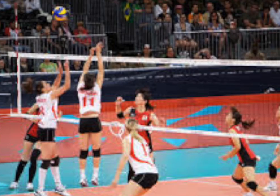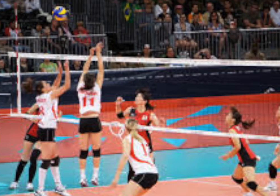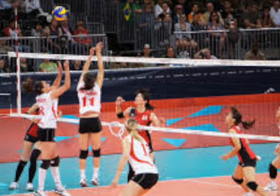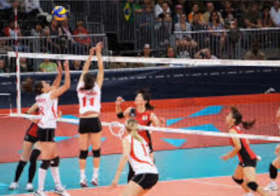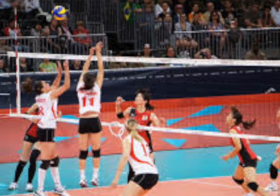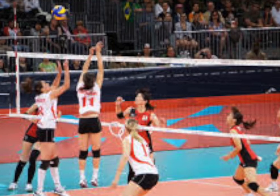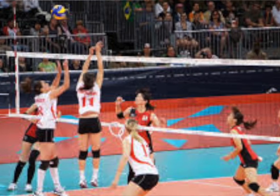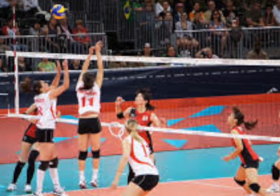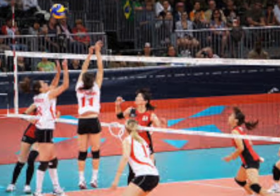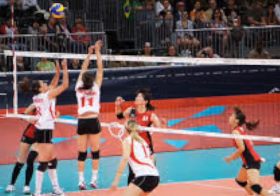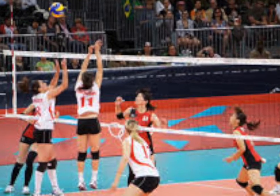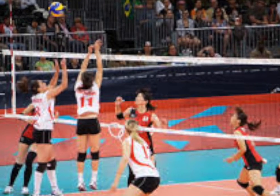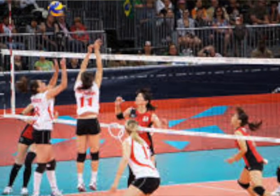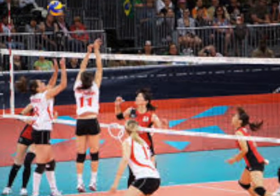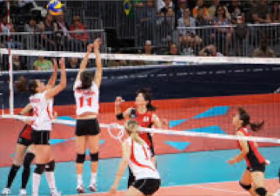Volleyball